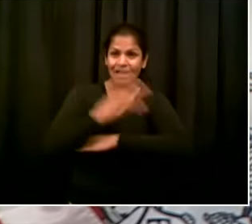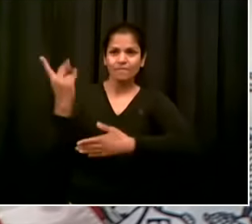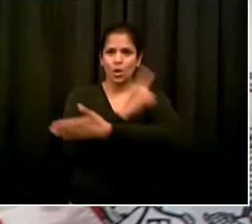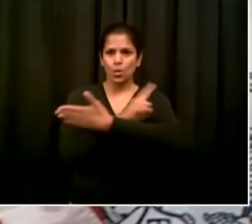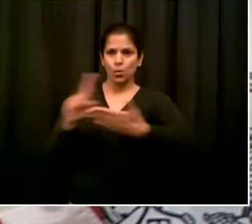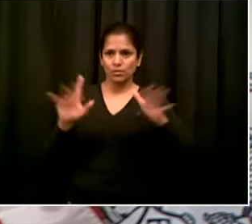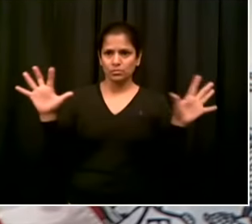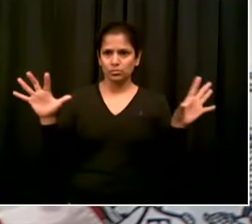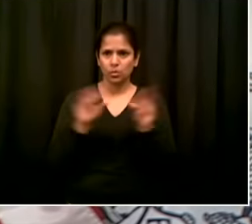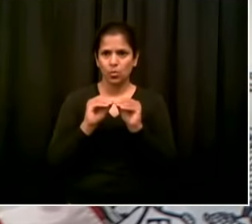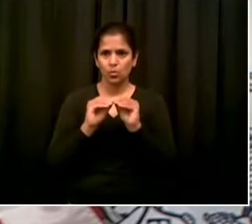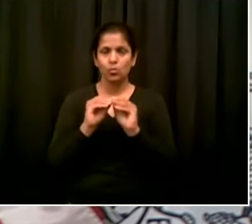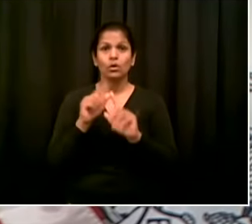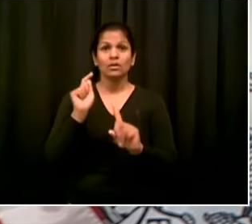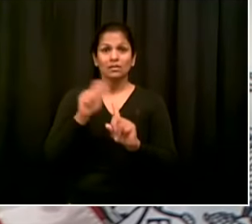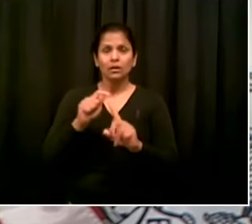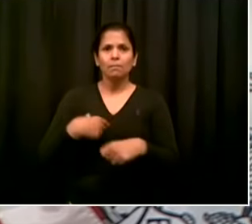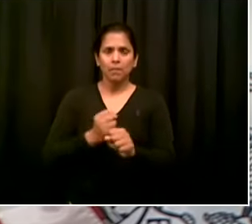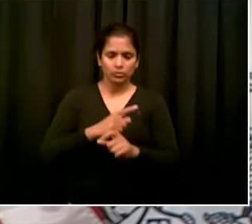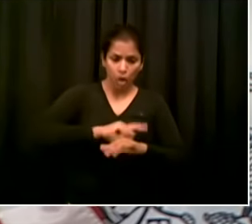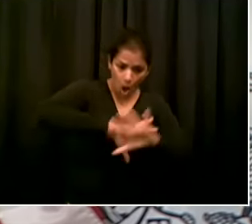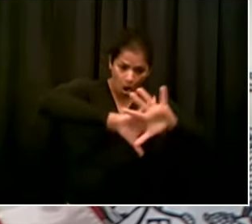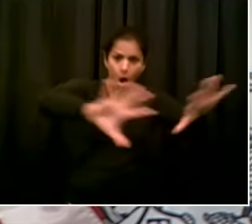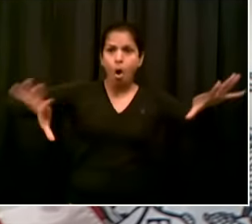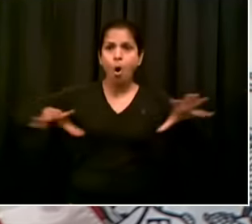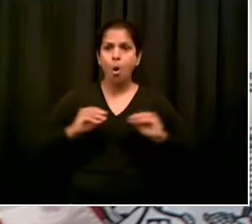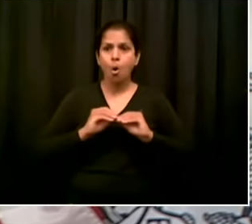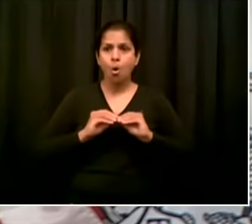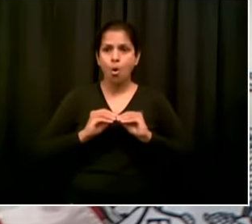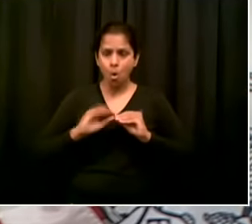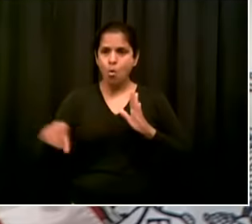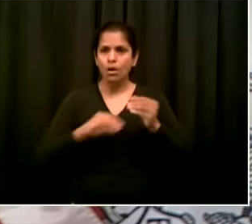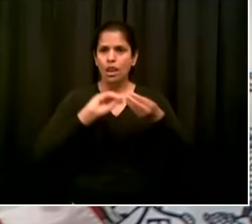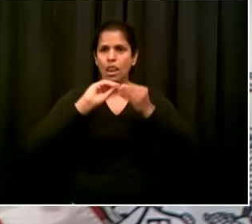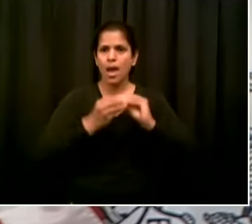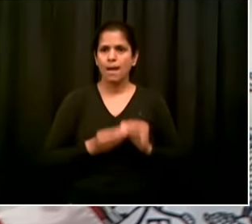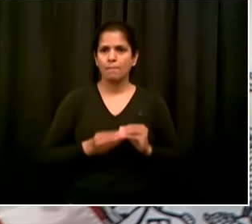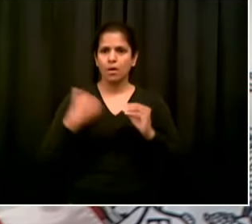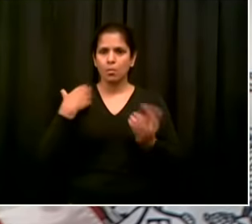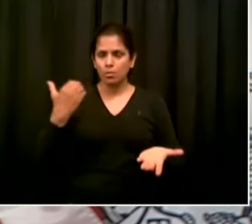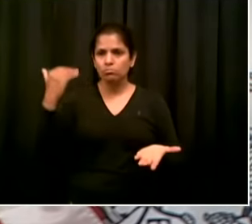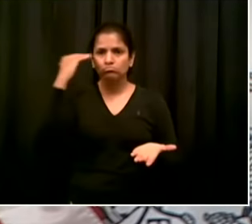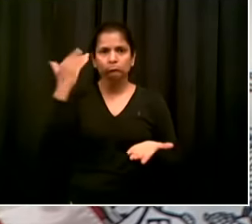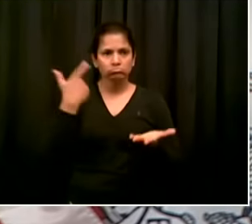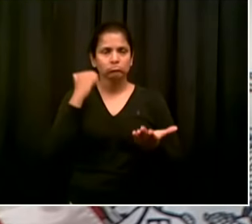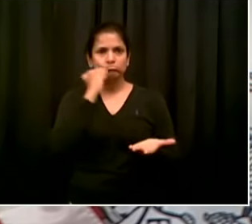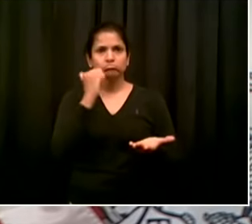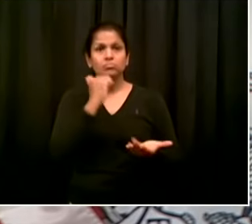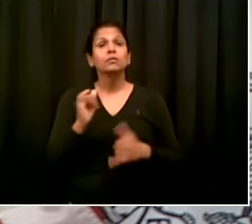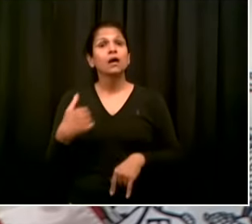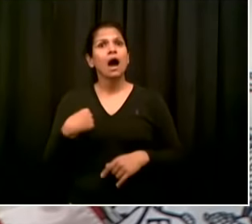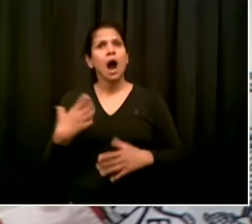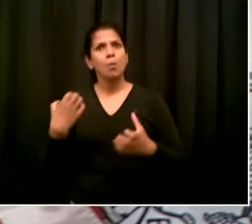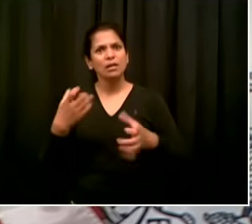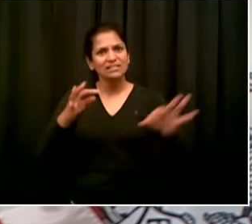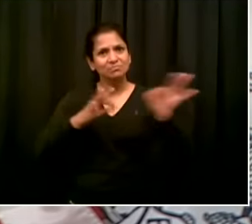TESTED. > > NEXT IS BRIDGET FROM WNYC. GOOD MORNING